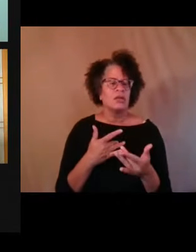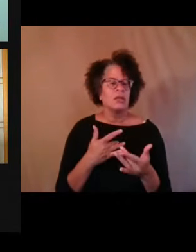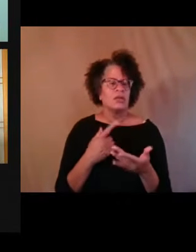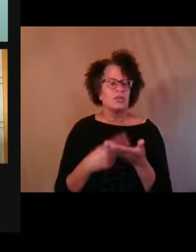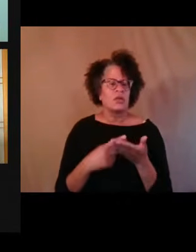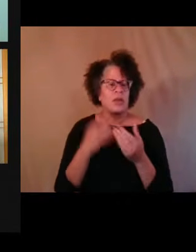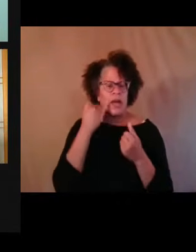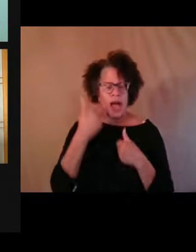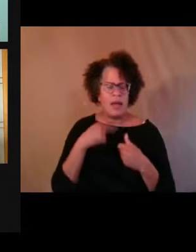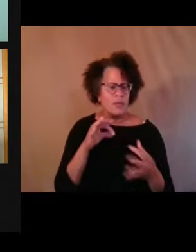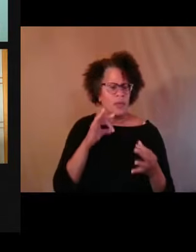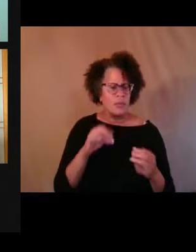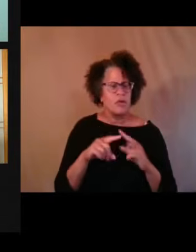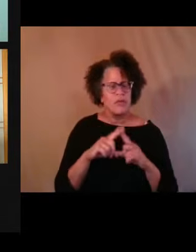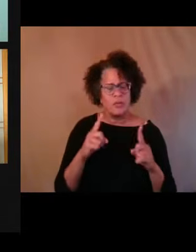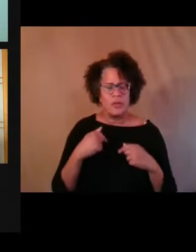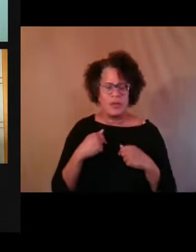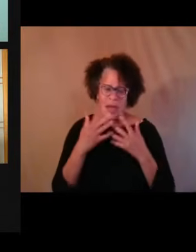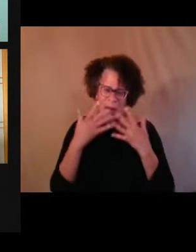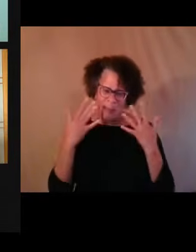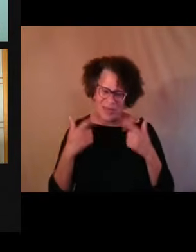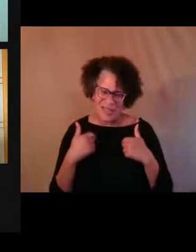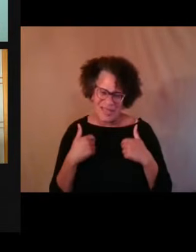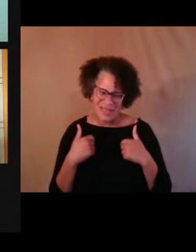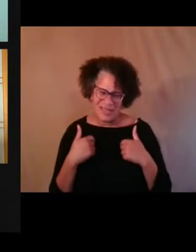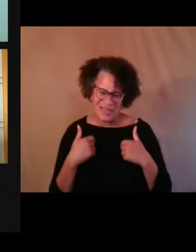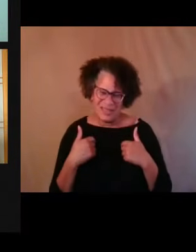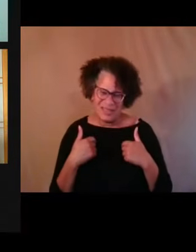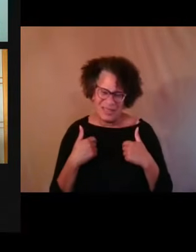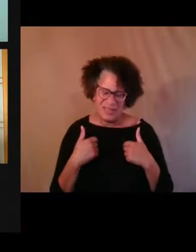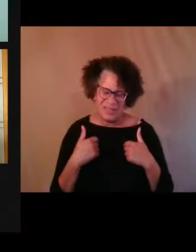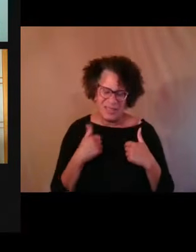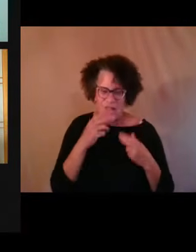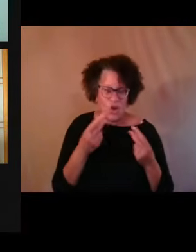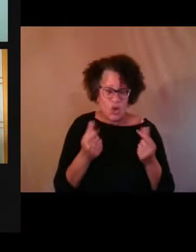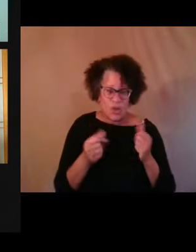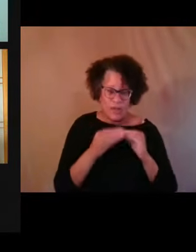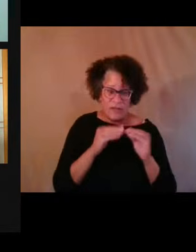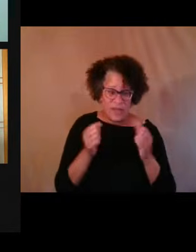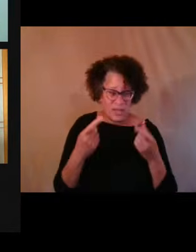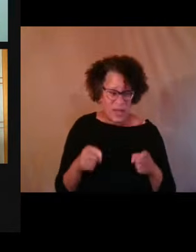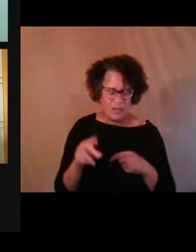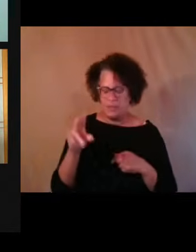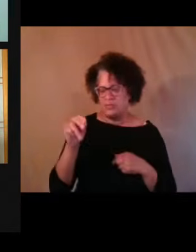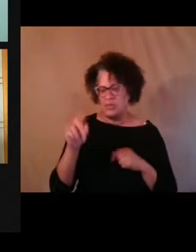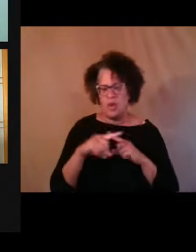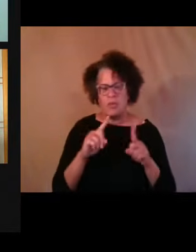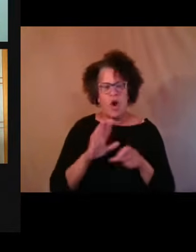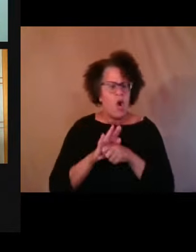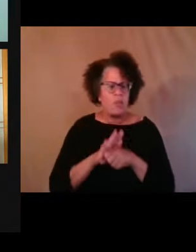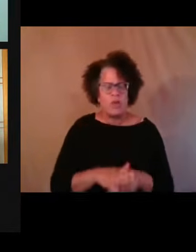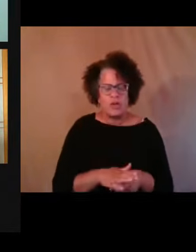but we're present. And knowing that there isn't a quick fix and that oppression is not for us to fix it,